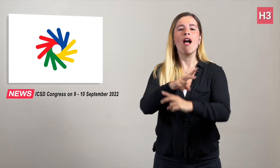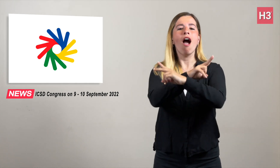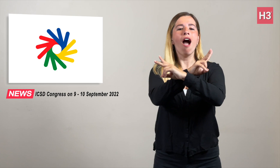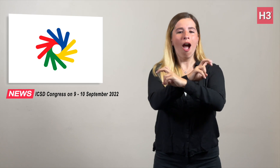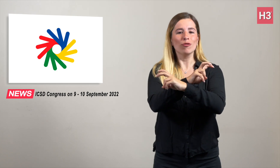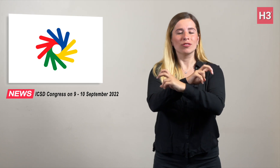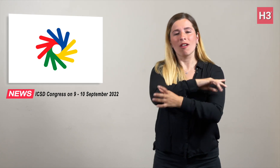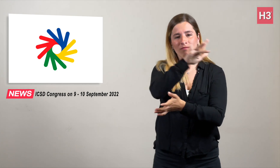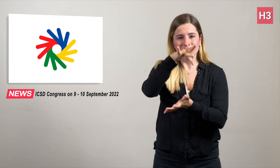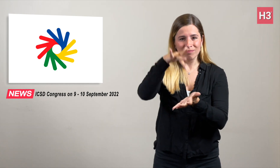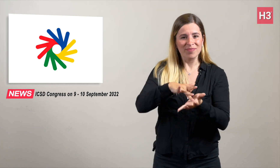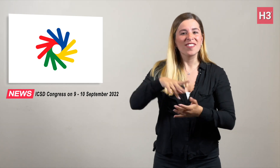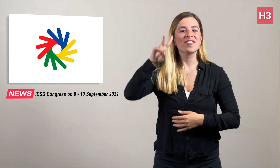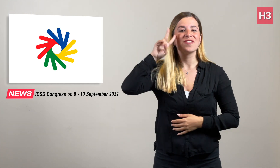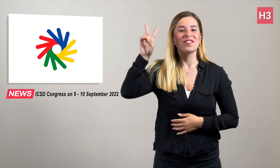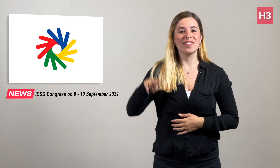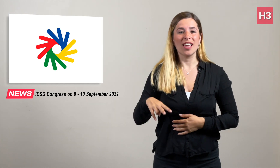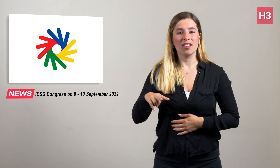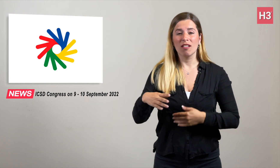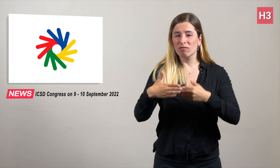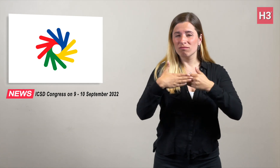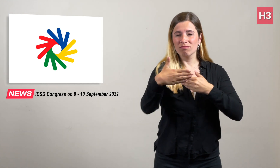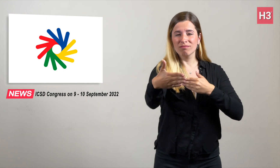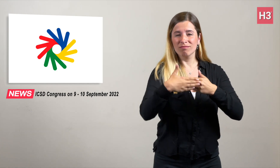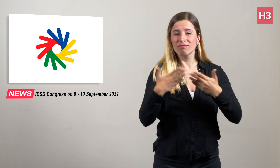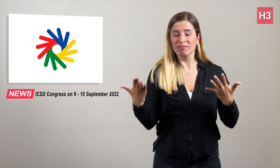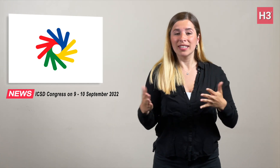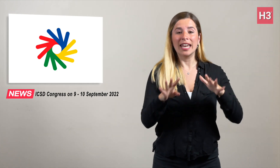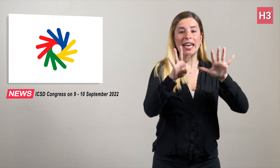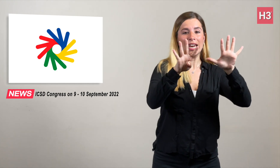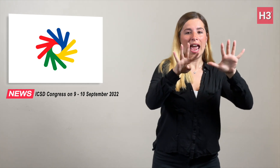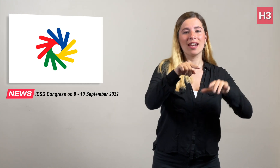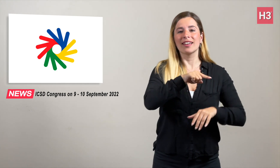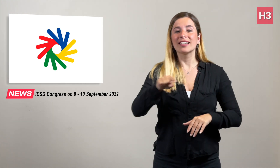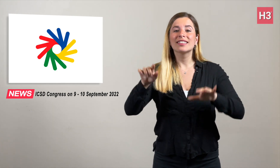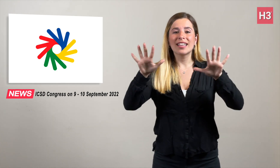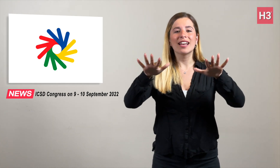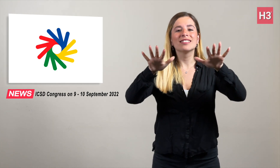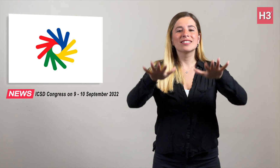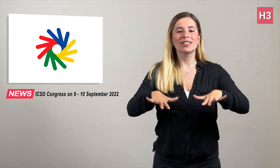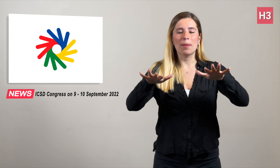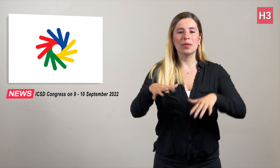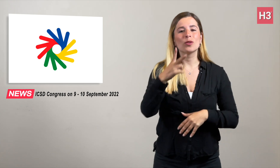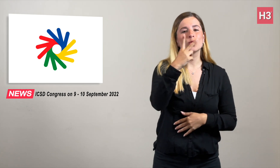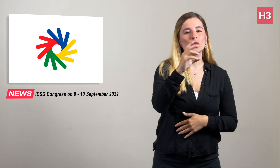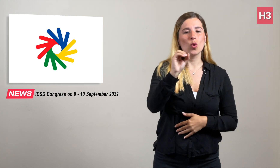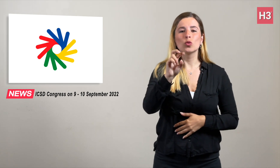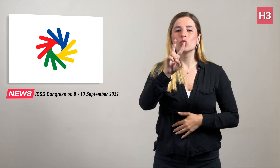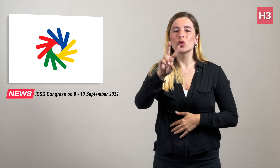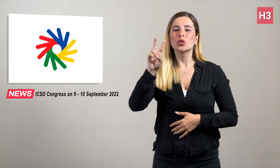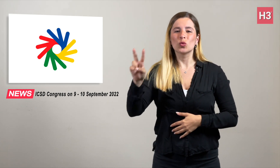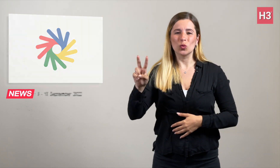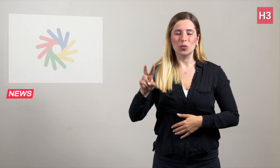Austria on 09 - 10 September 2022.